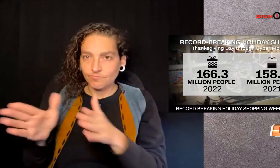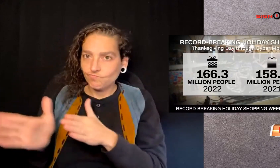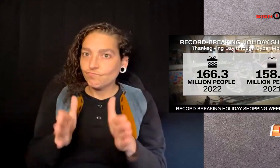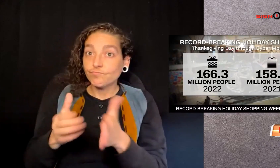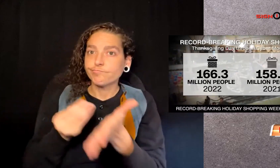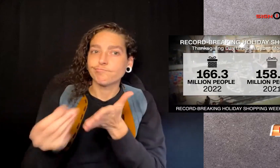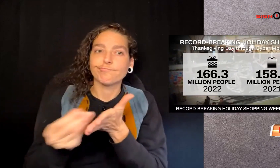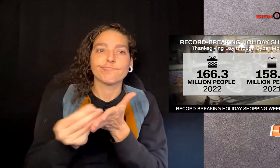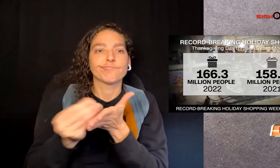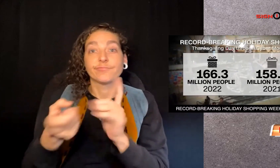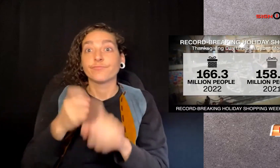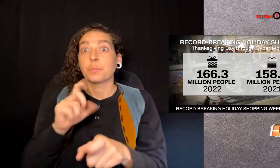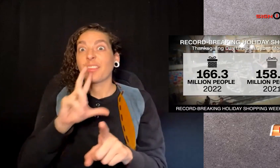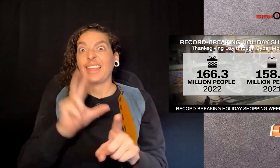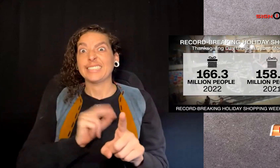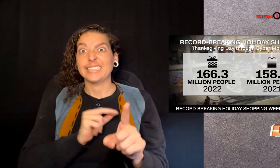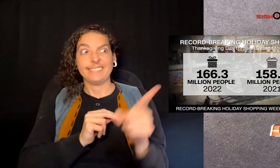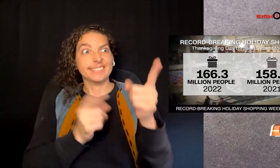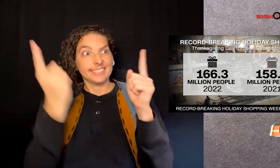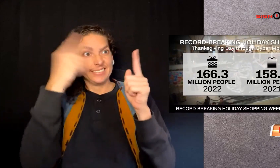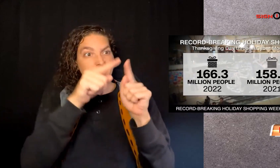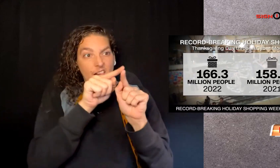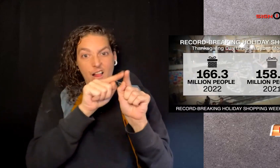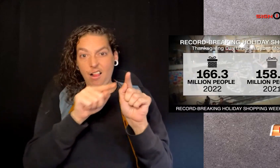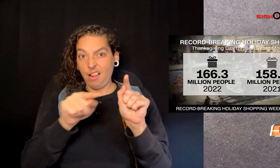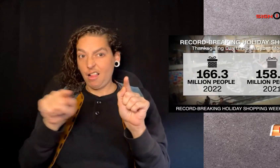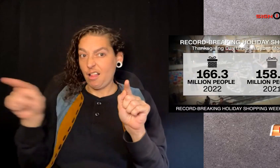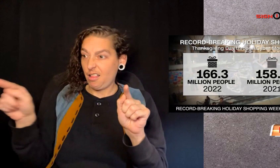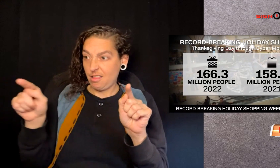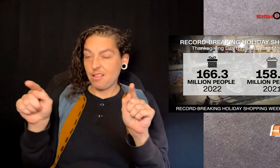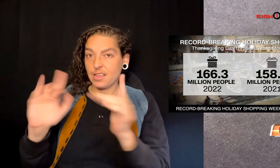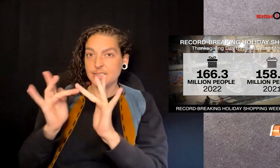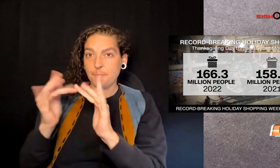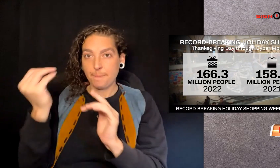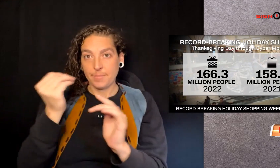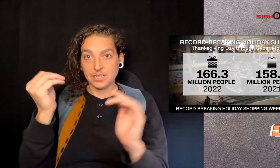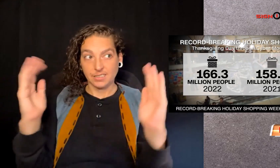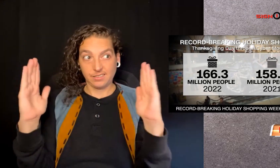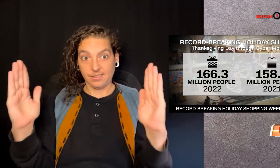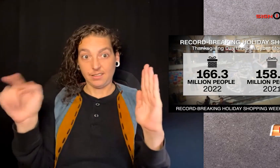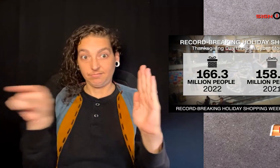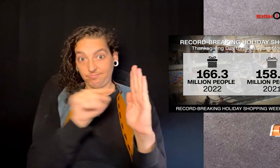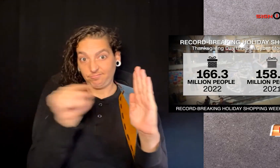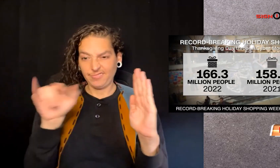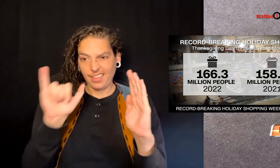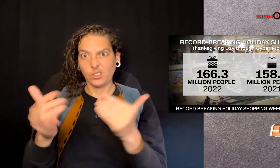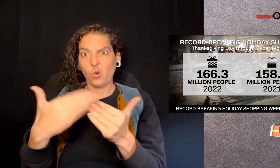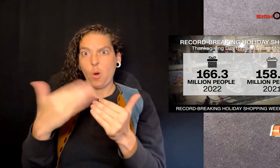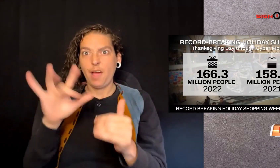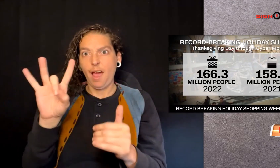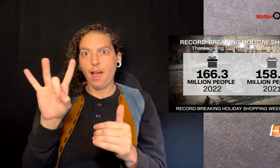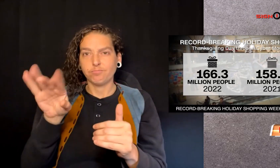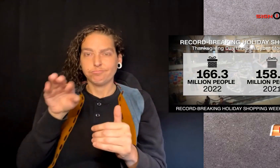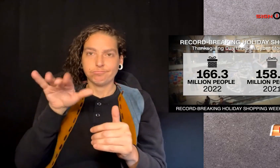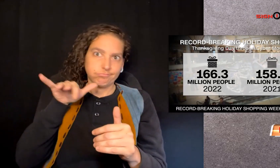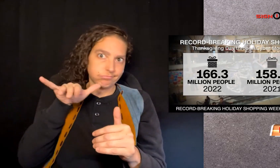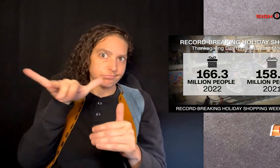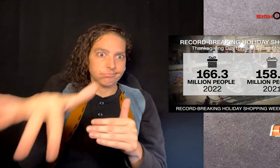an estimated 166.3 million people are planning to shop from Thanksgiving day through cyber